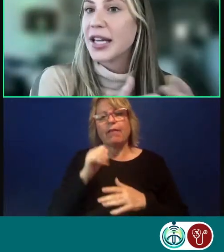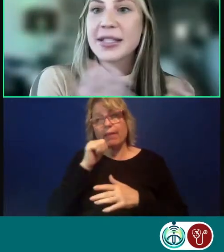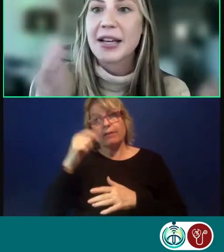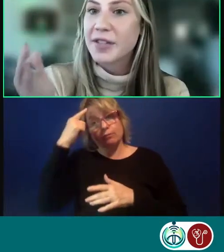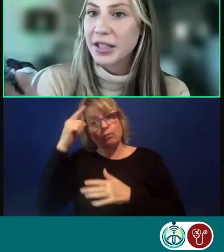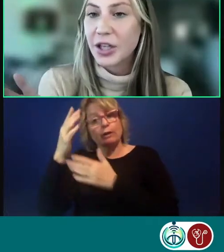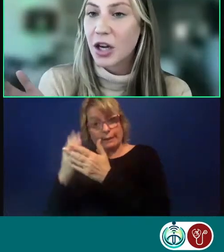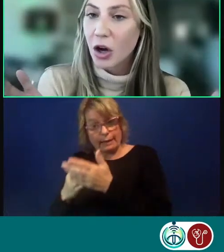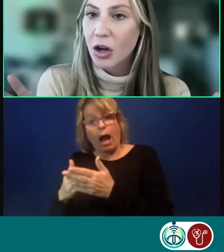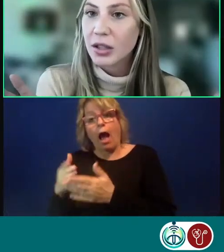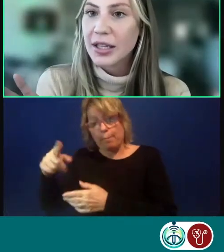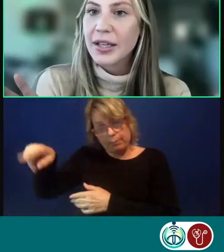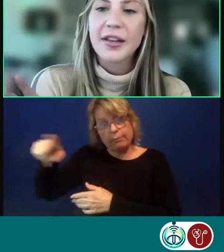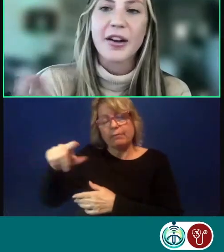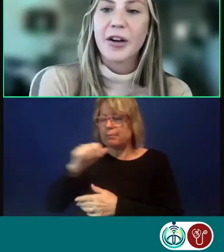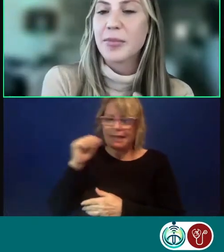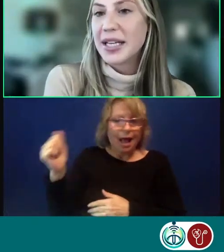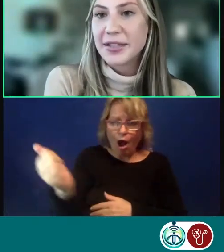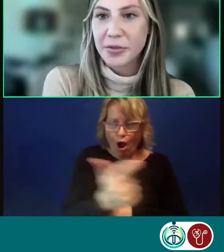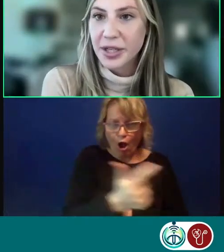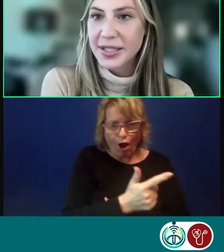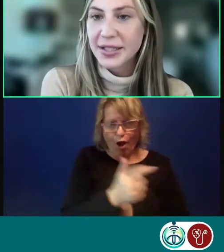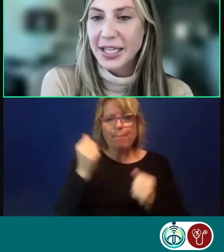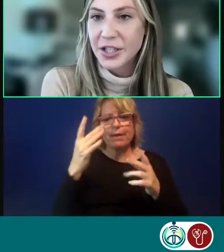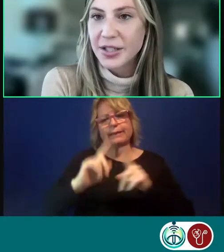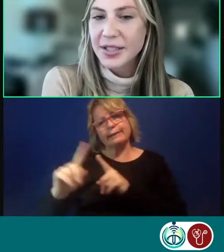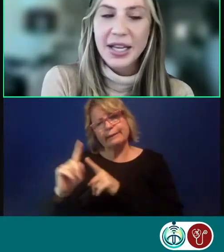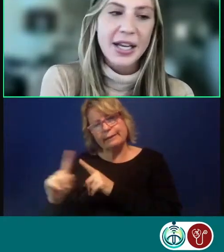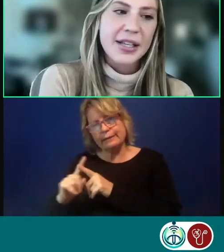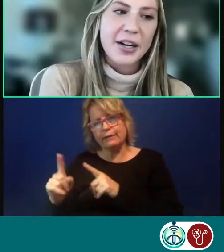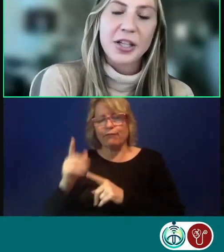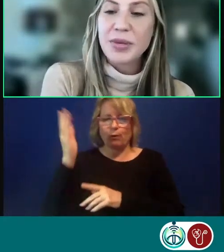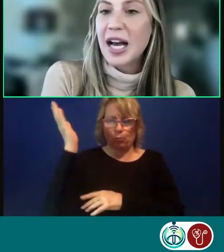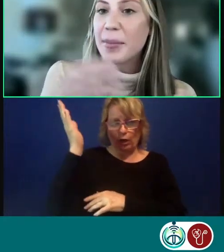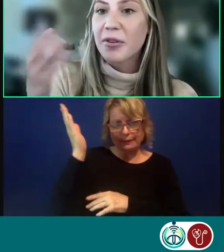that's definitely not all. There are very many different presentations. There can be hyper